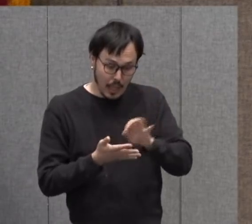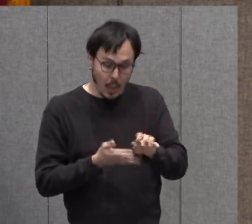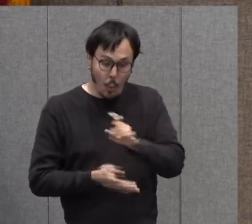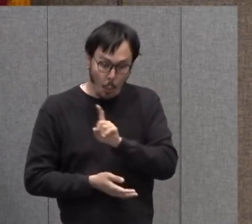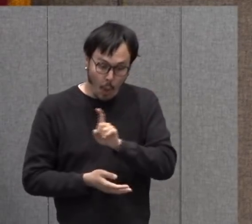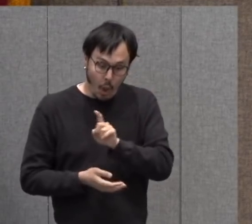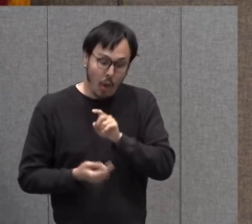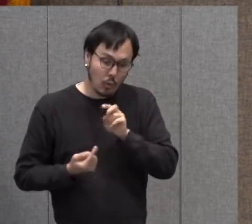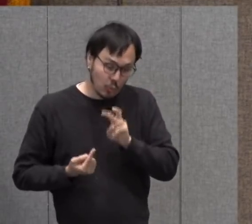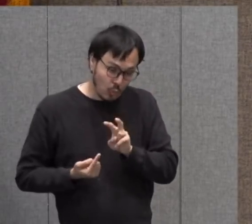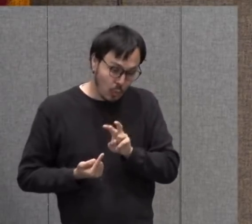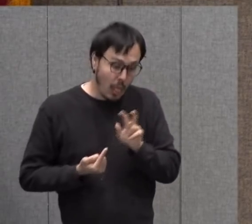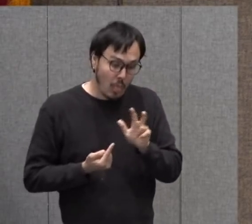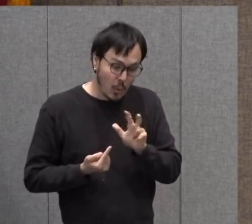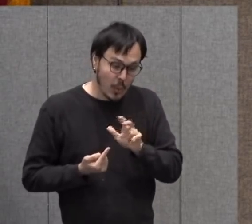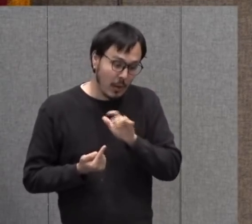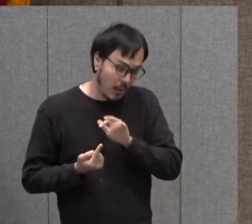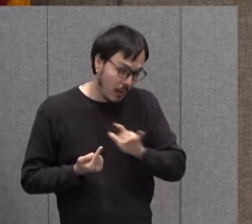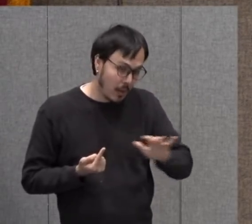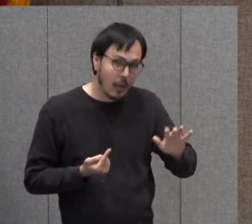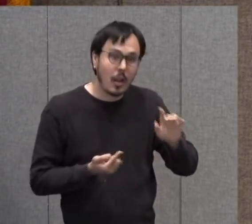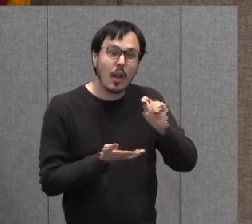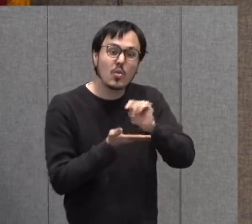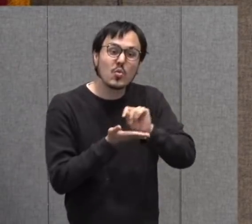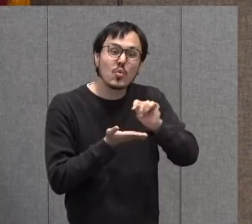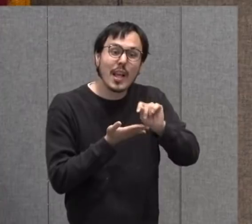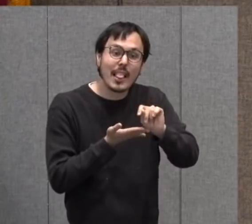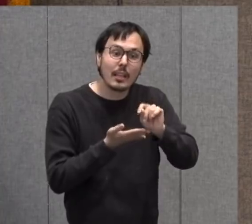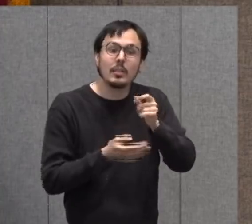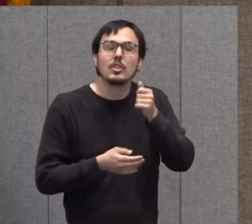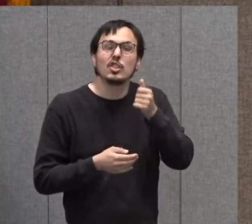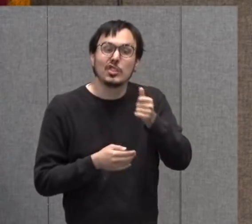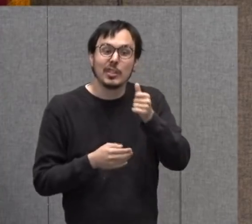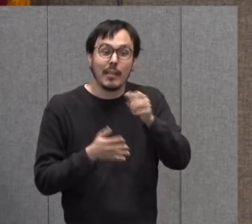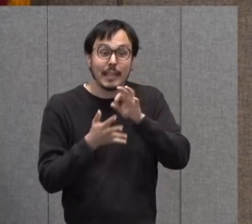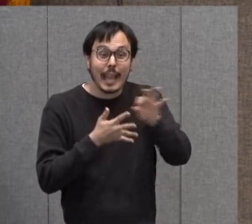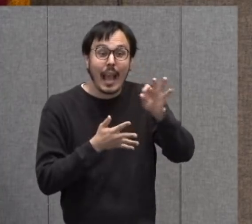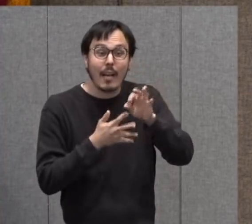it would take you almost 200,000 years.